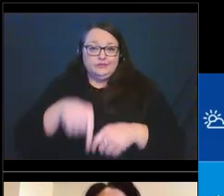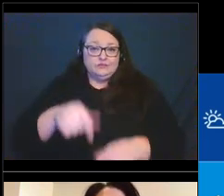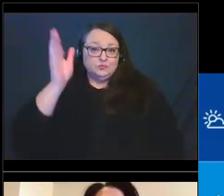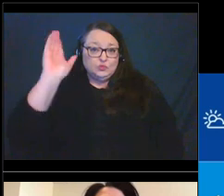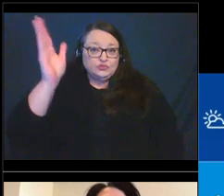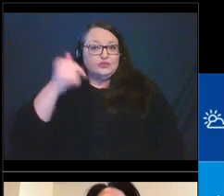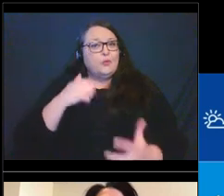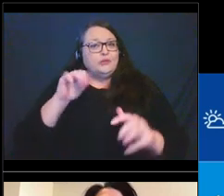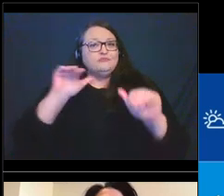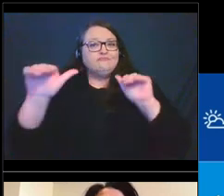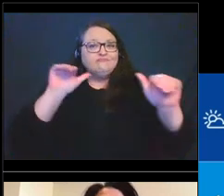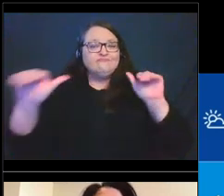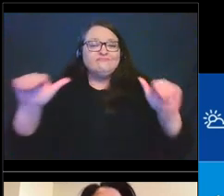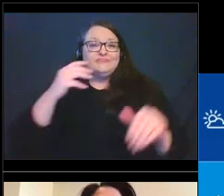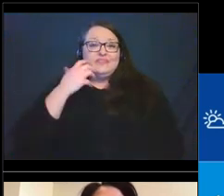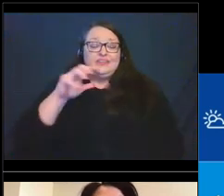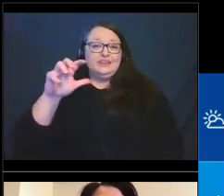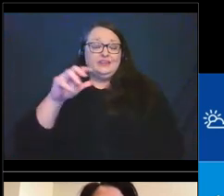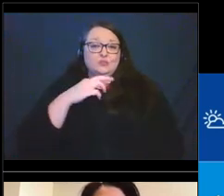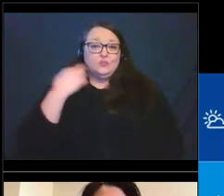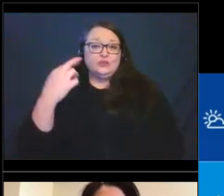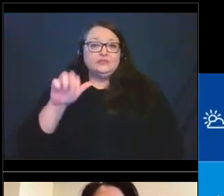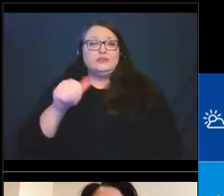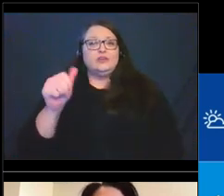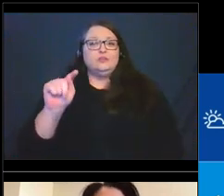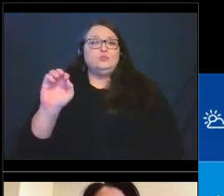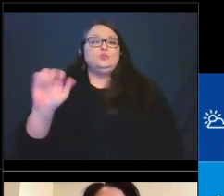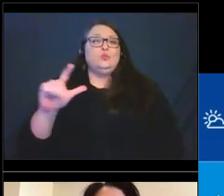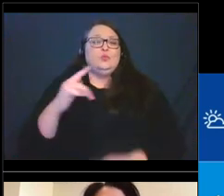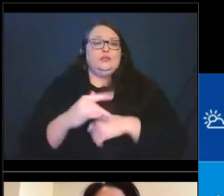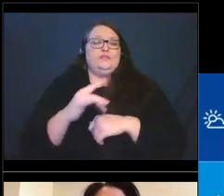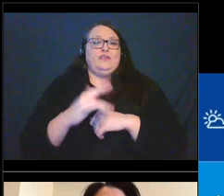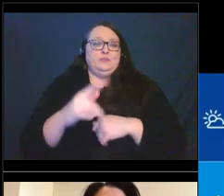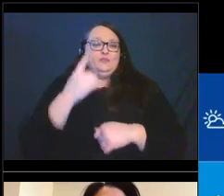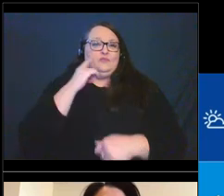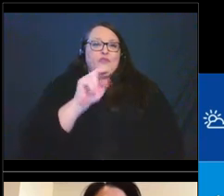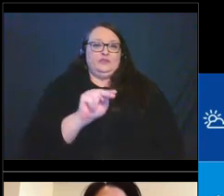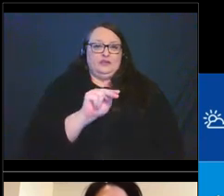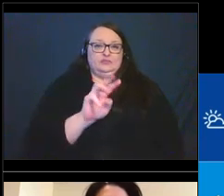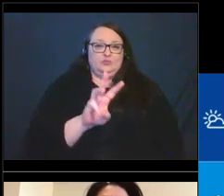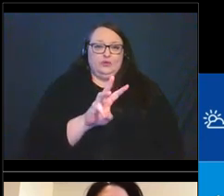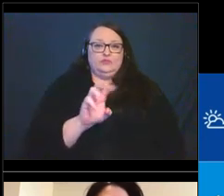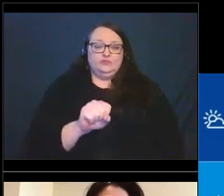everyone that HeatRisk is another tool in the toolbox of National Weather Service forecasts